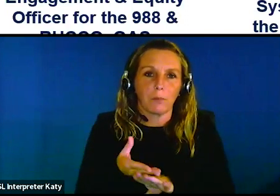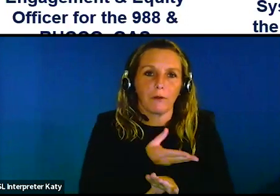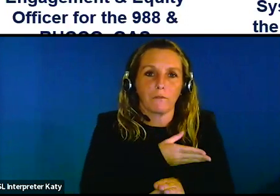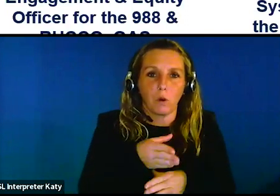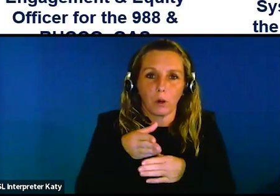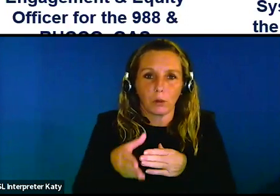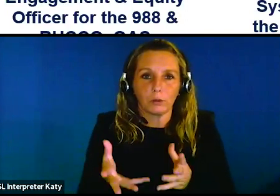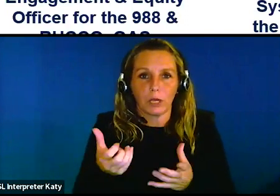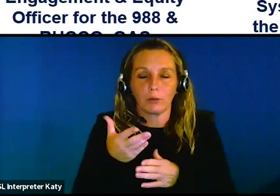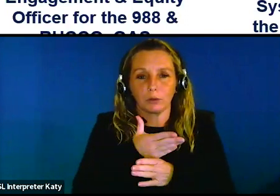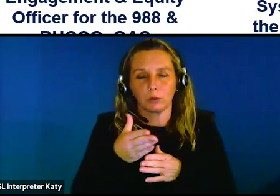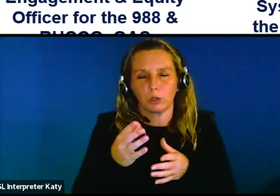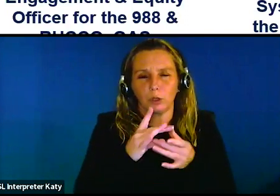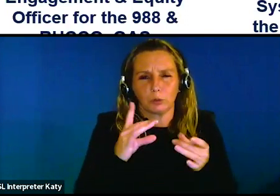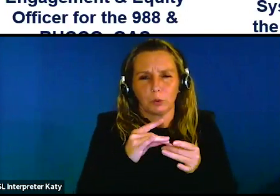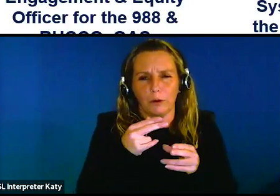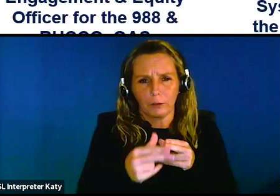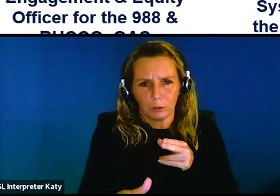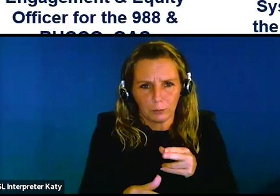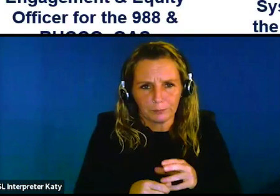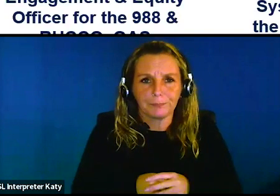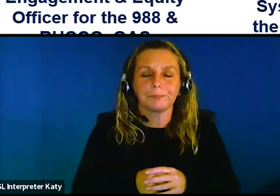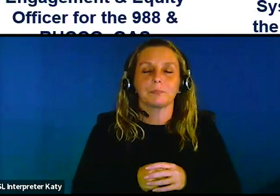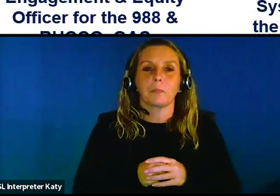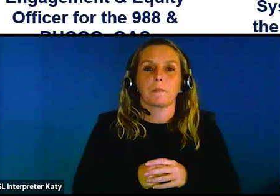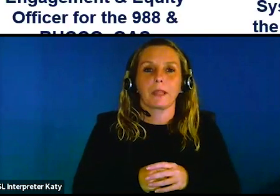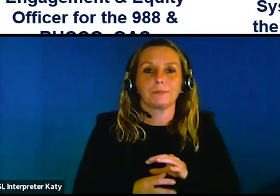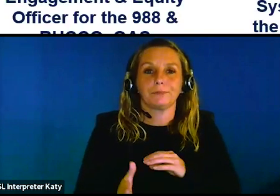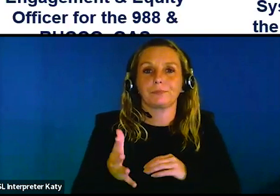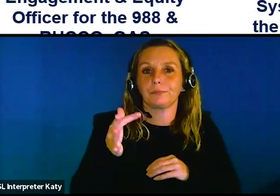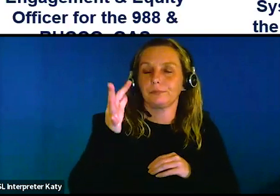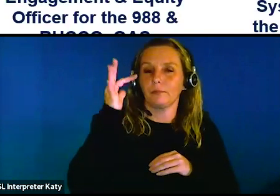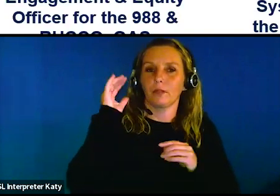a real quick story with you. When I was seeing clients in California,